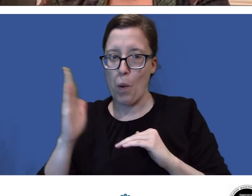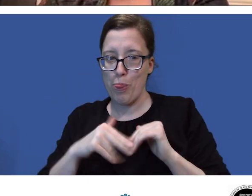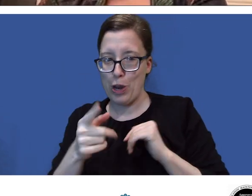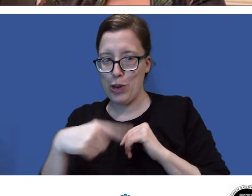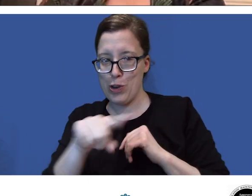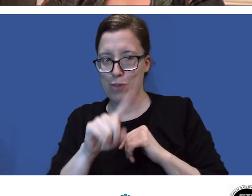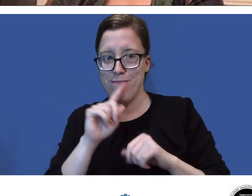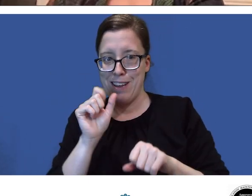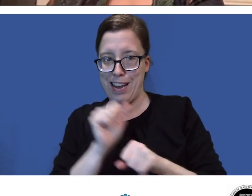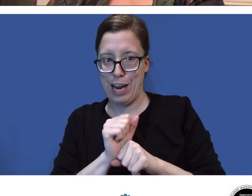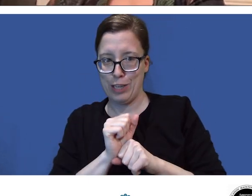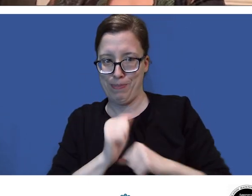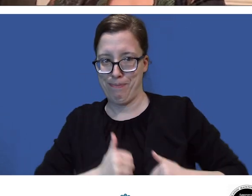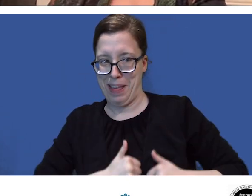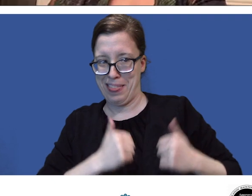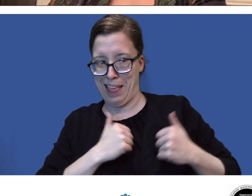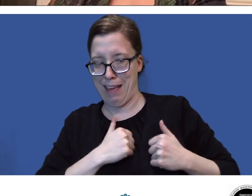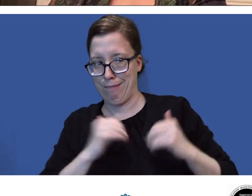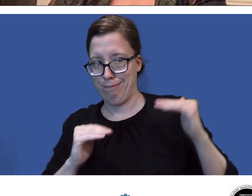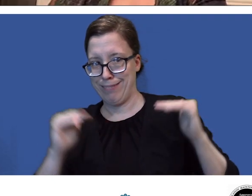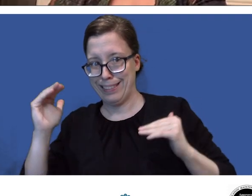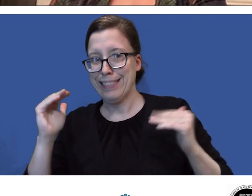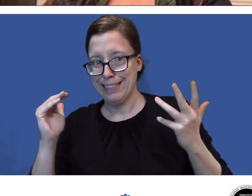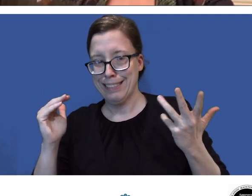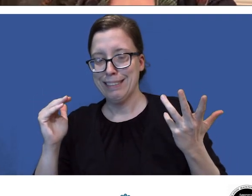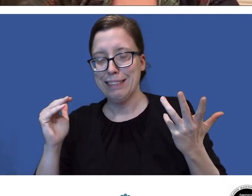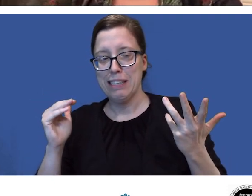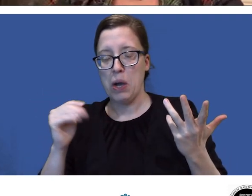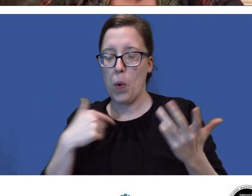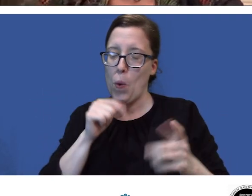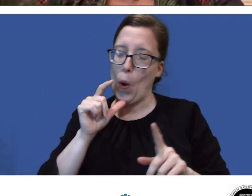many of you have been alive, but we won't go into that any more deeply.